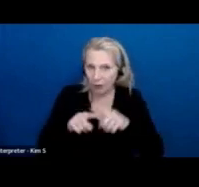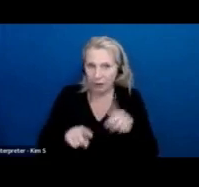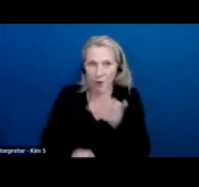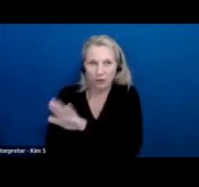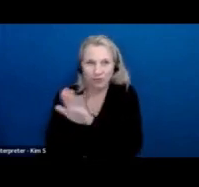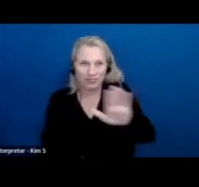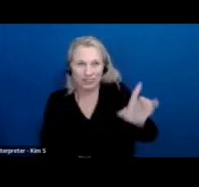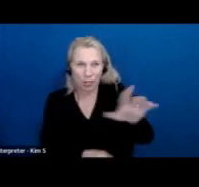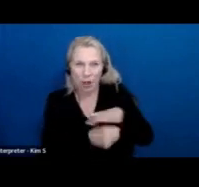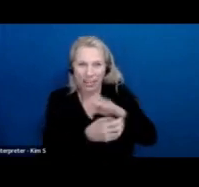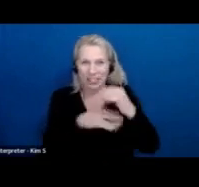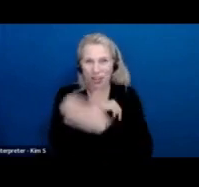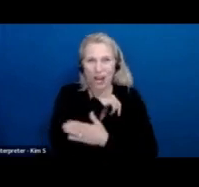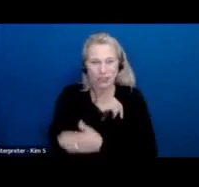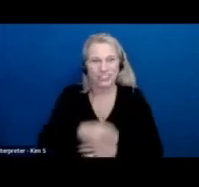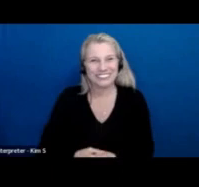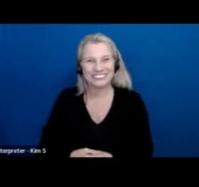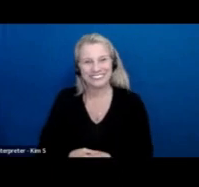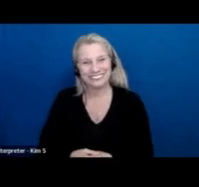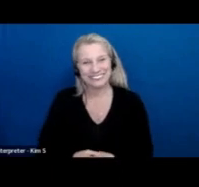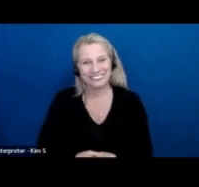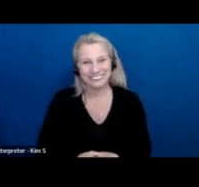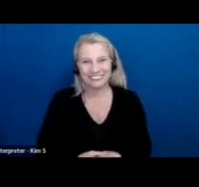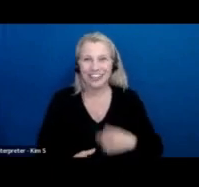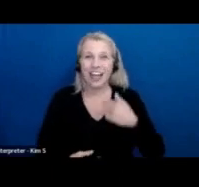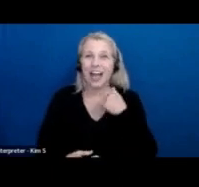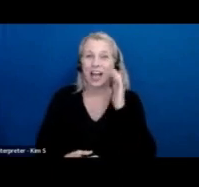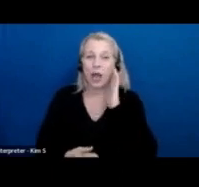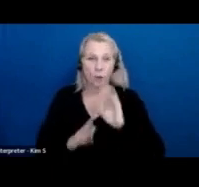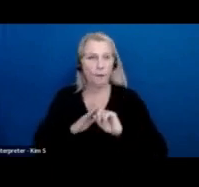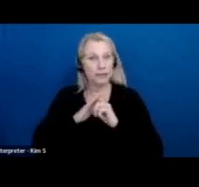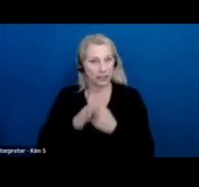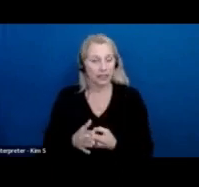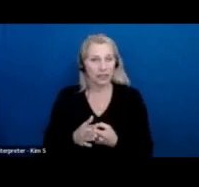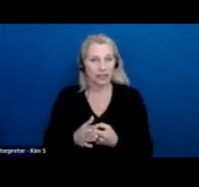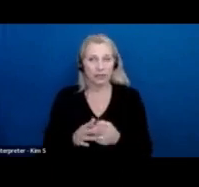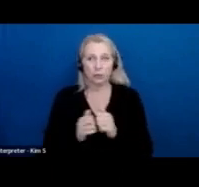you are in the country. I will begin with a quick visual